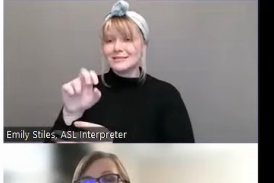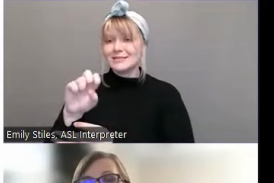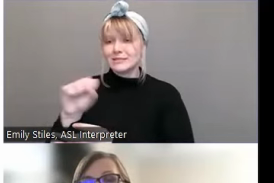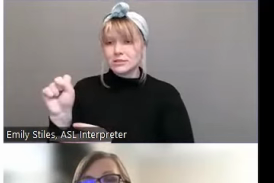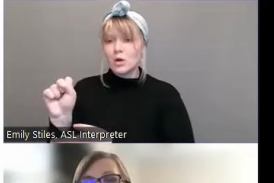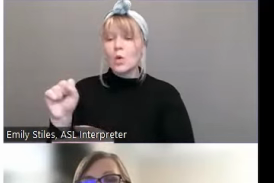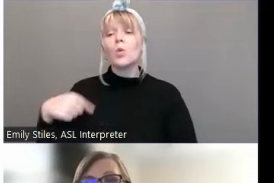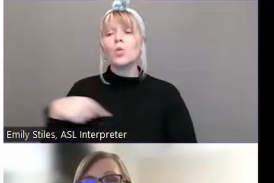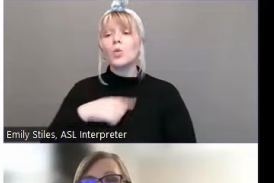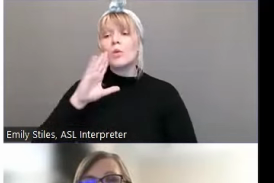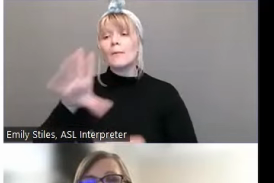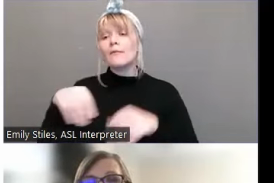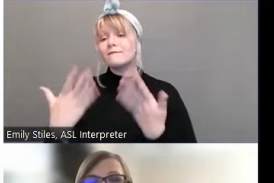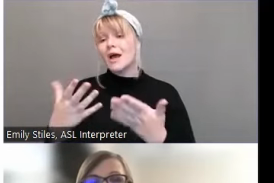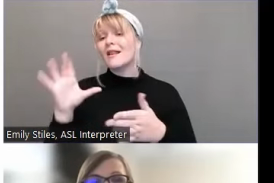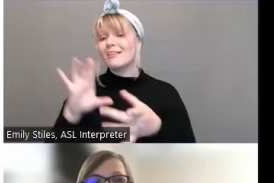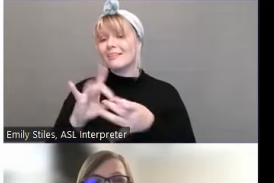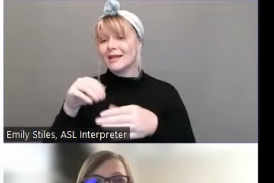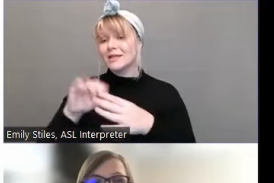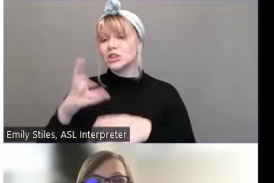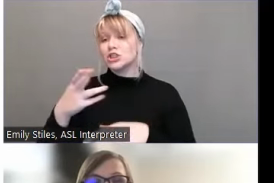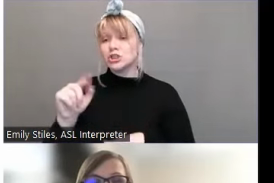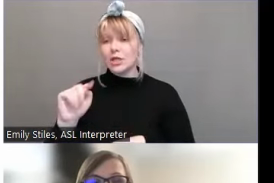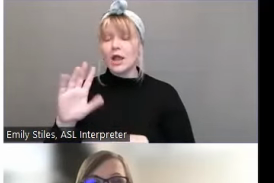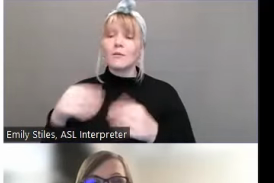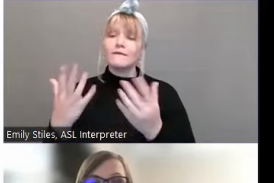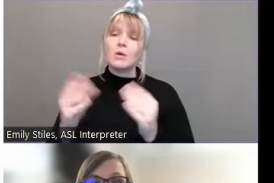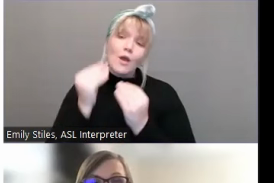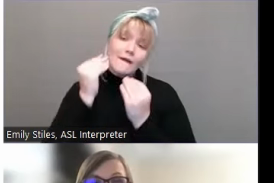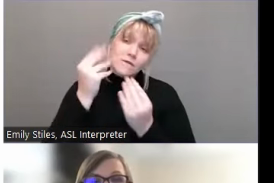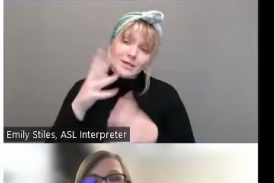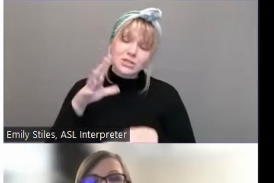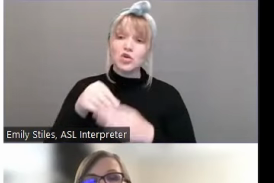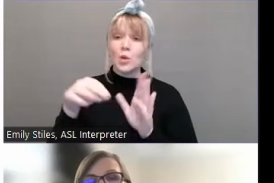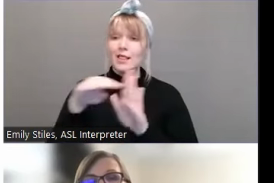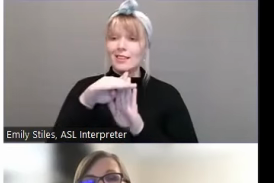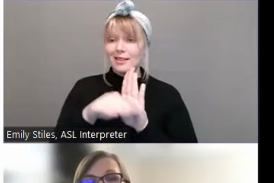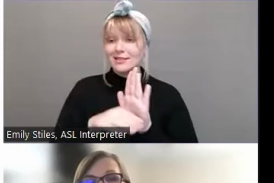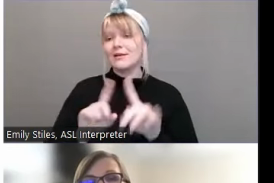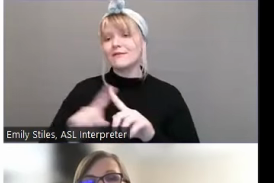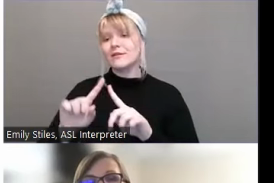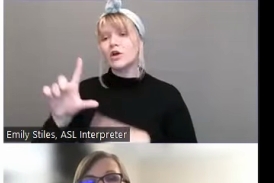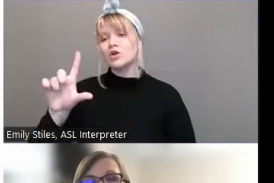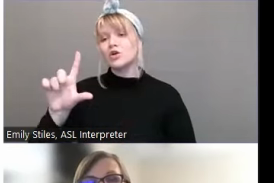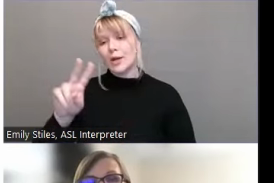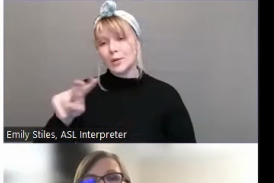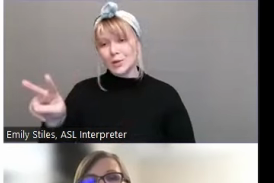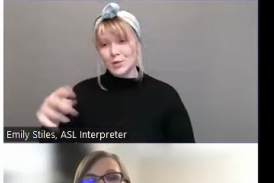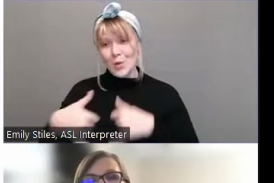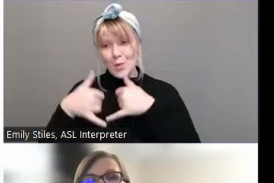about the CoC program, including a list of all the 2022 awards, so you can see as a reference.